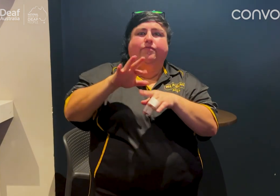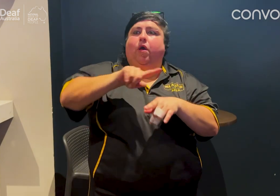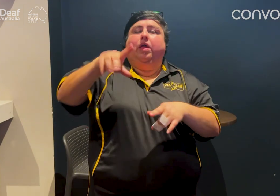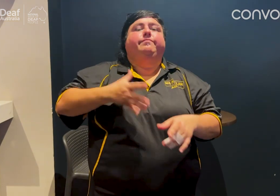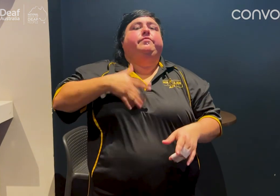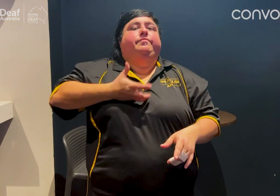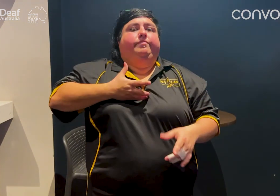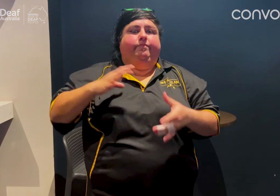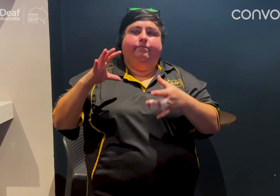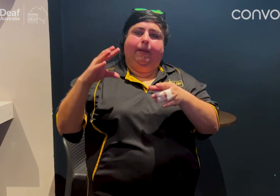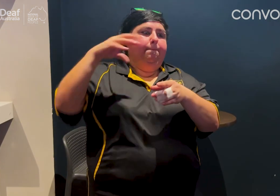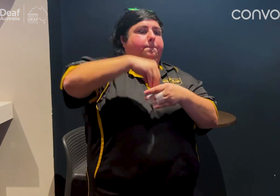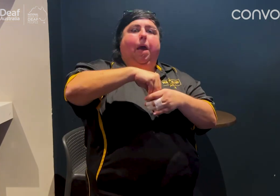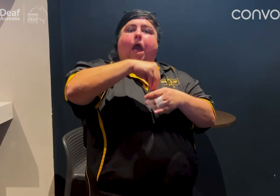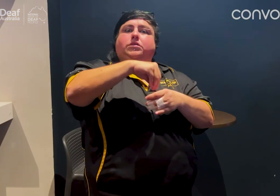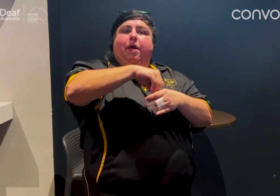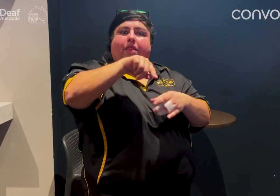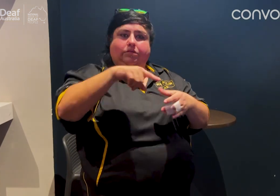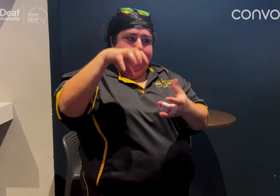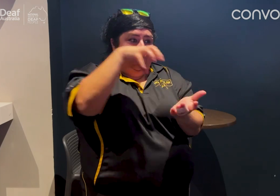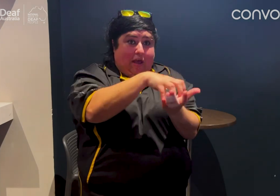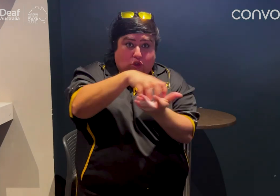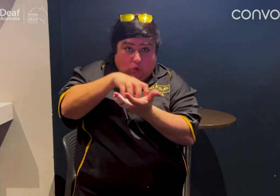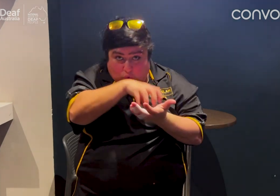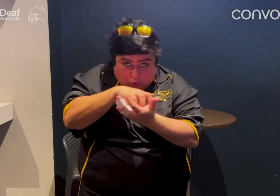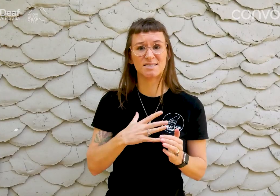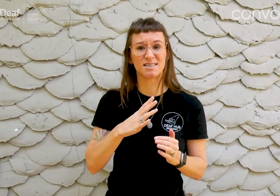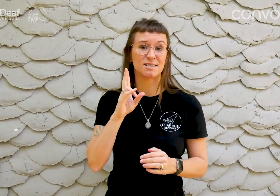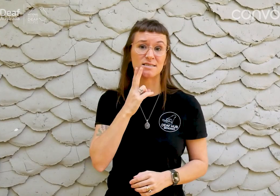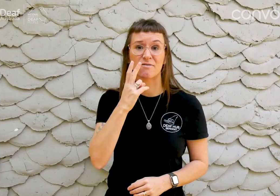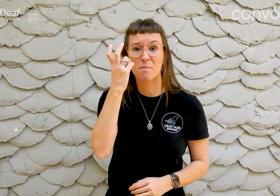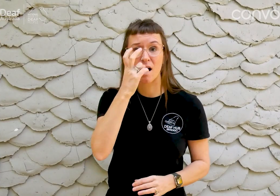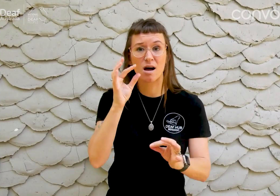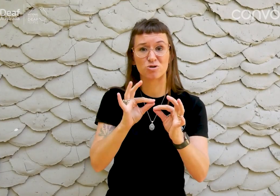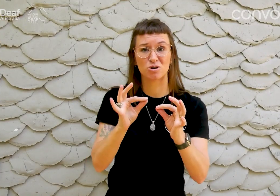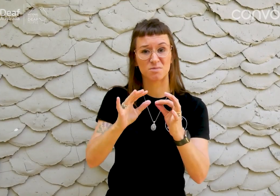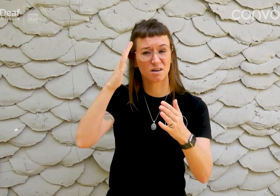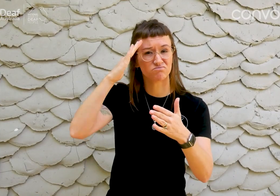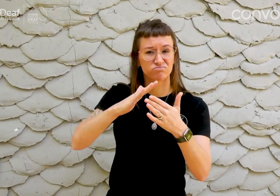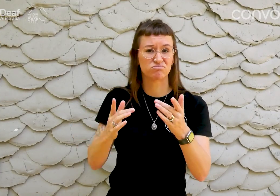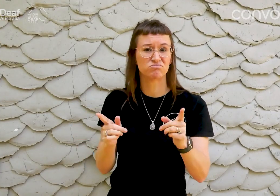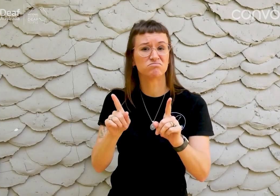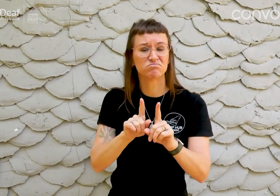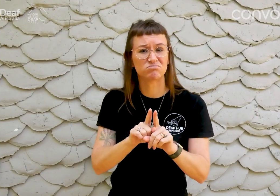making sure everyone feels comfortable being part of our event. Do you need an experienced deaf blind interpreter?